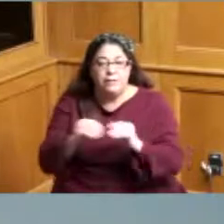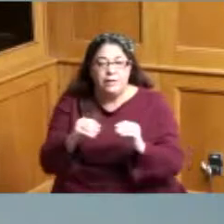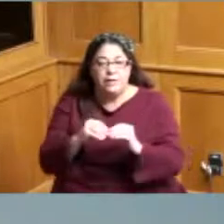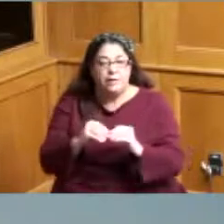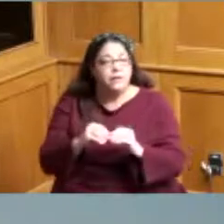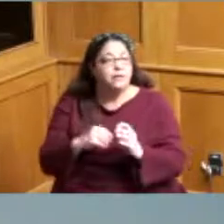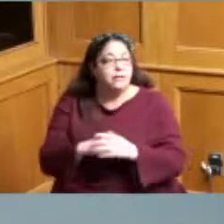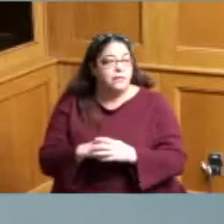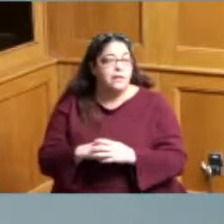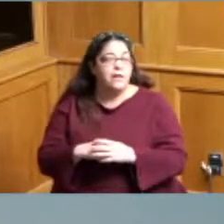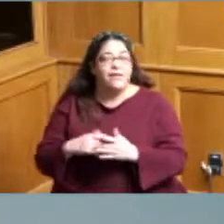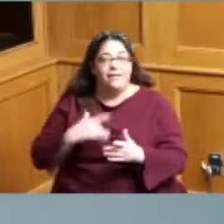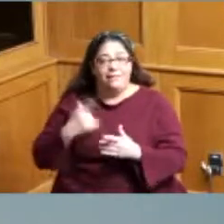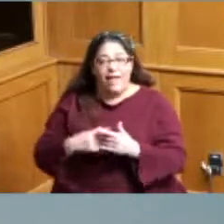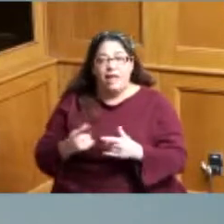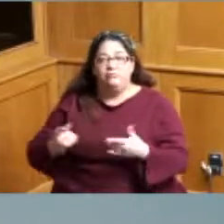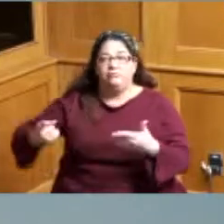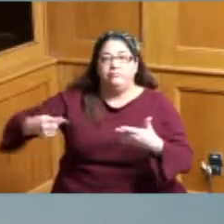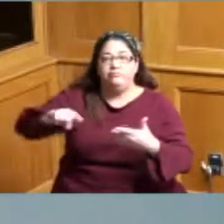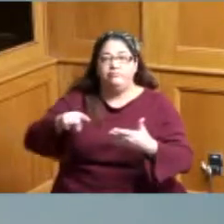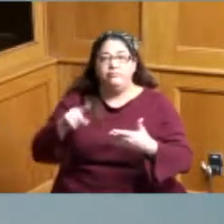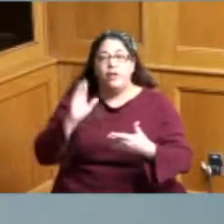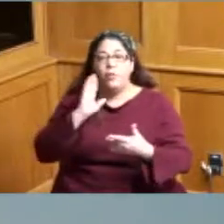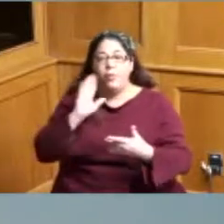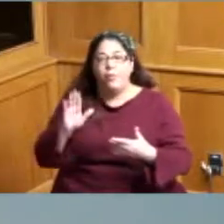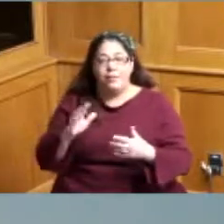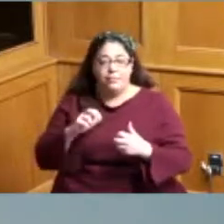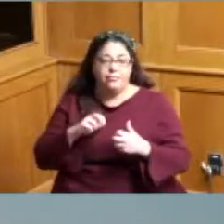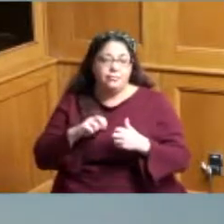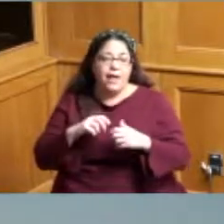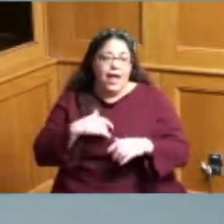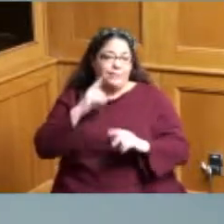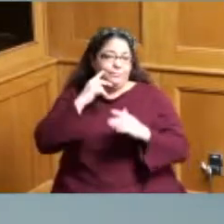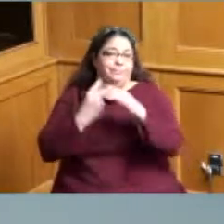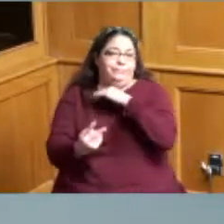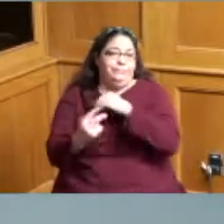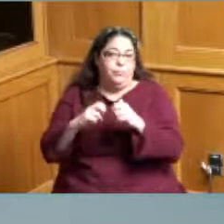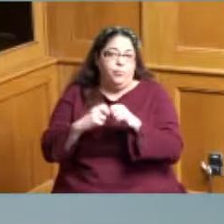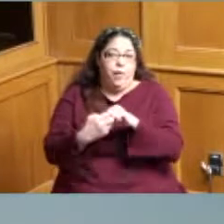problems with potentially with a meeting on Thursday I wanted to give the Board the